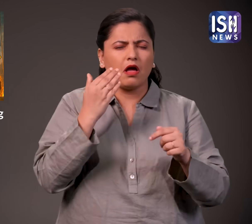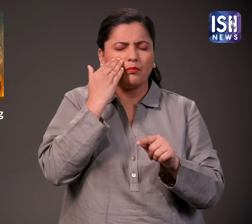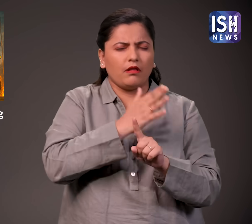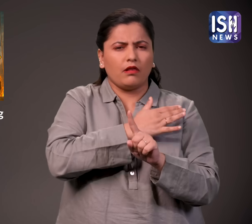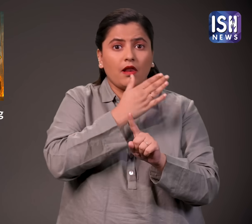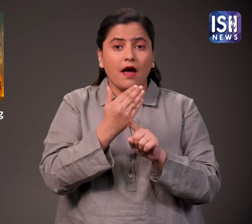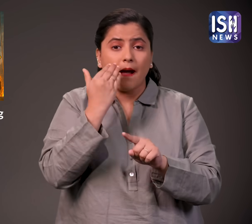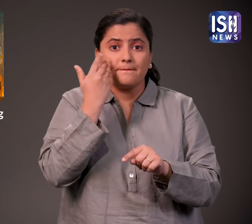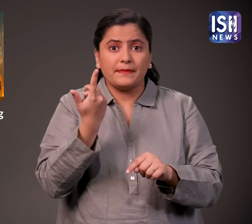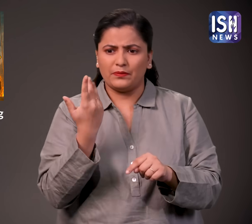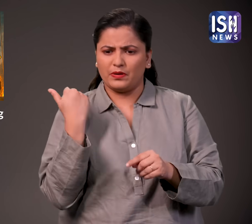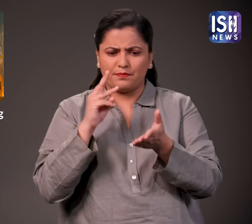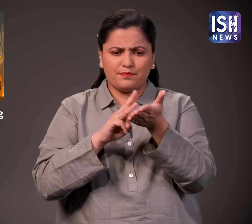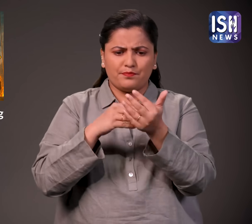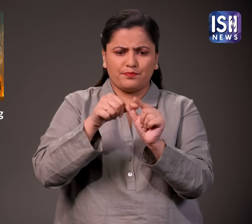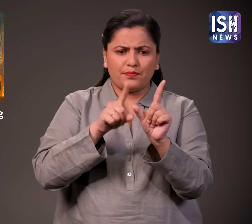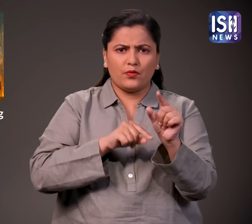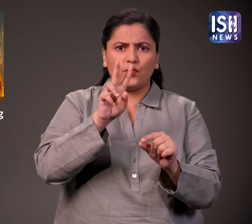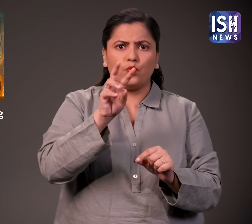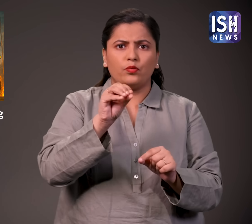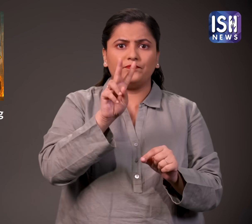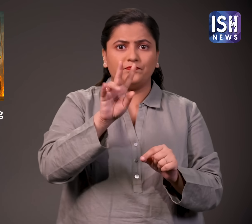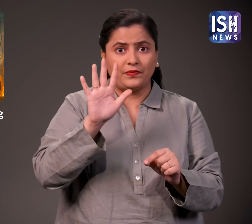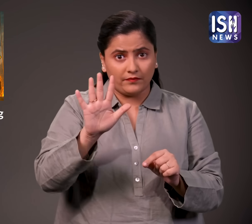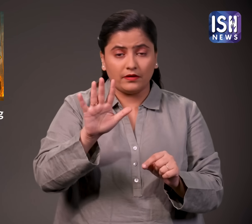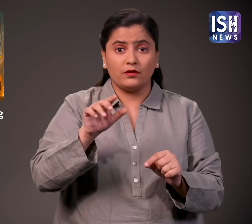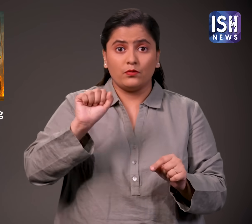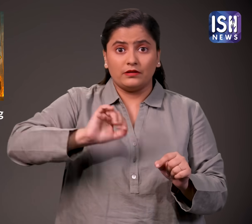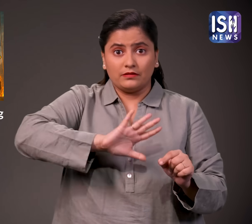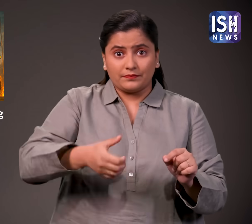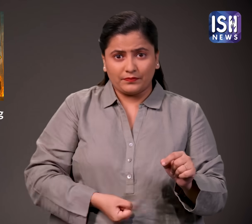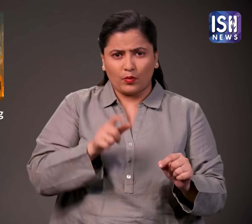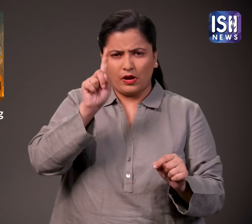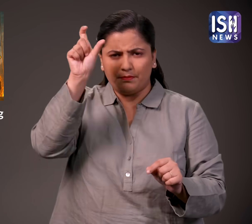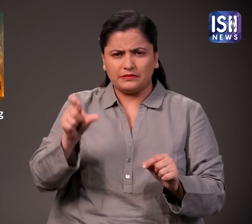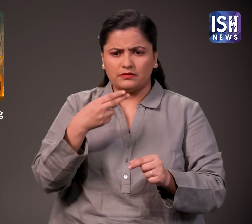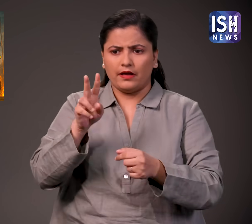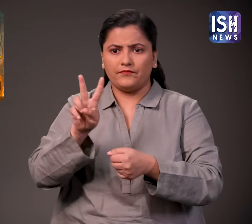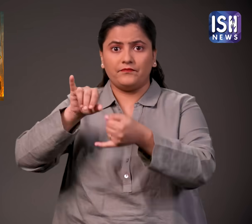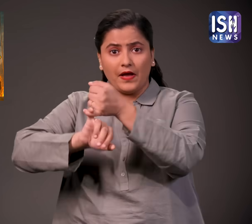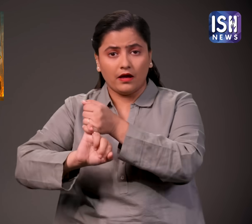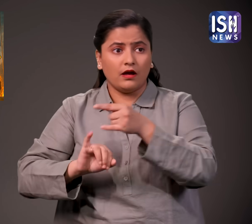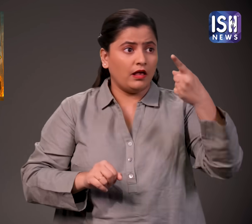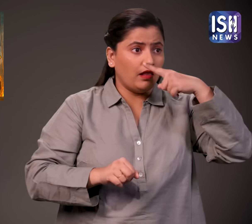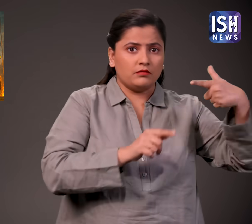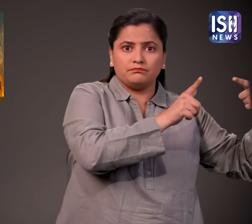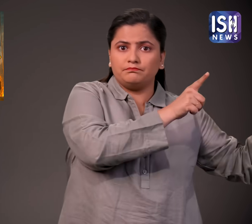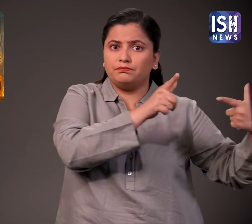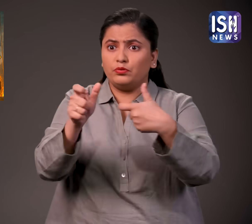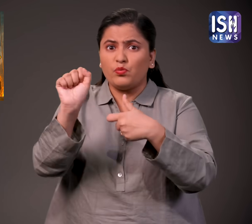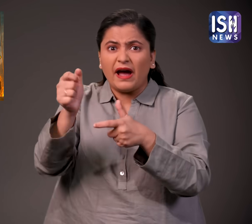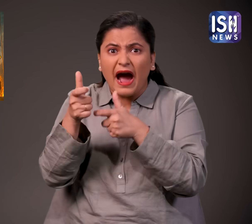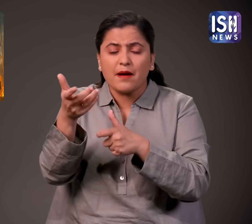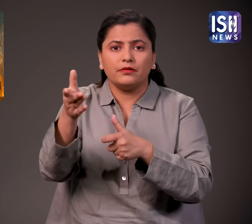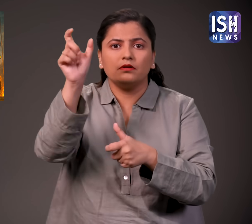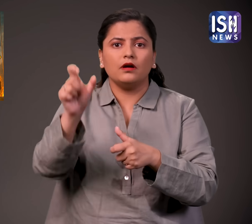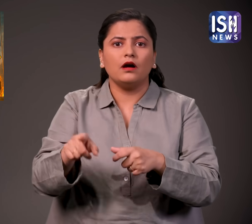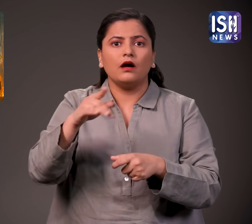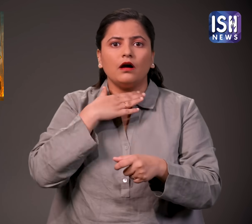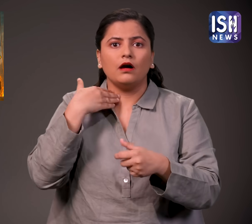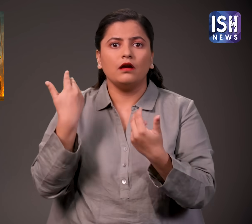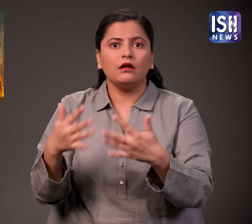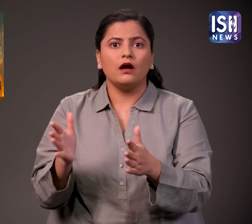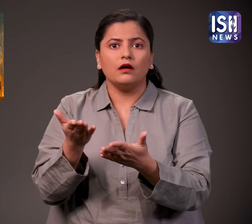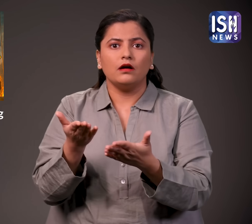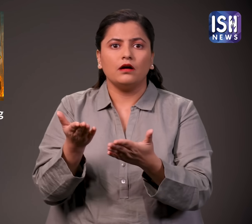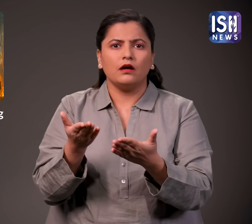In May 2025, a Cambodian soldier named Vann Sovath was killed by Thailand.